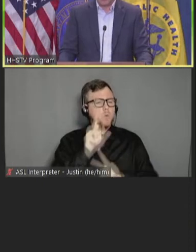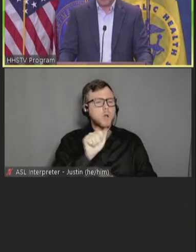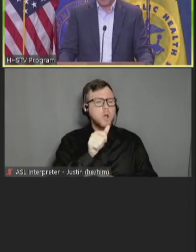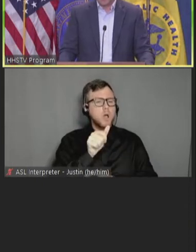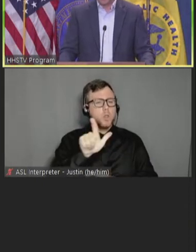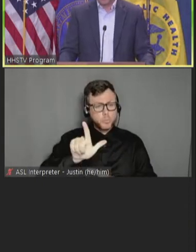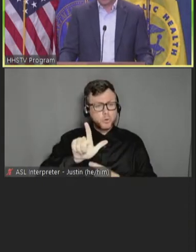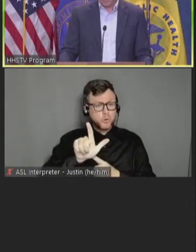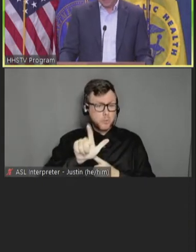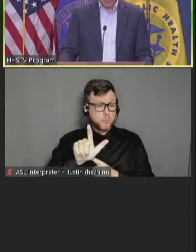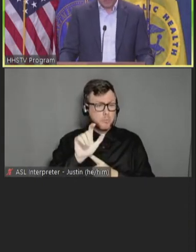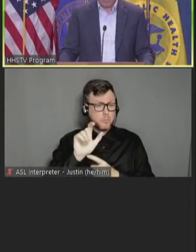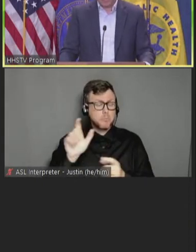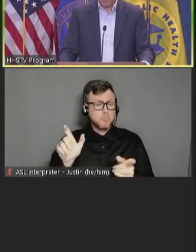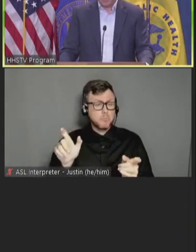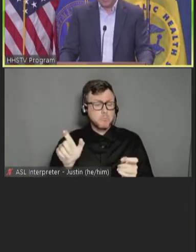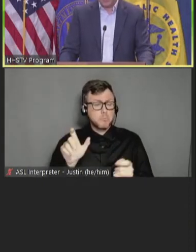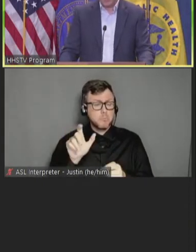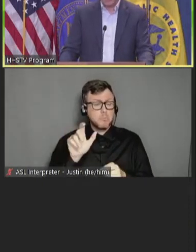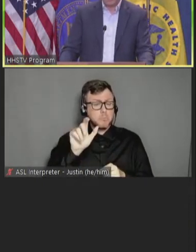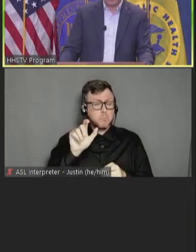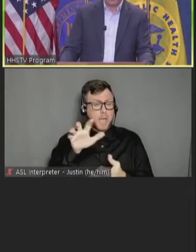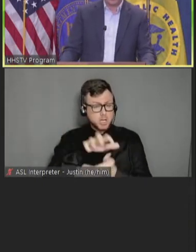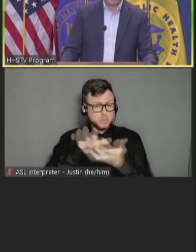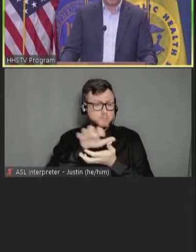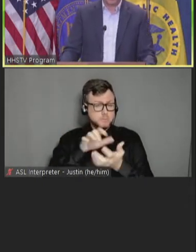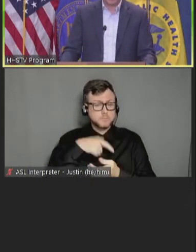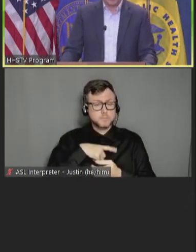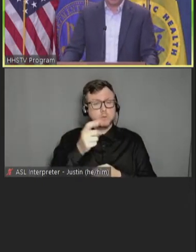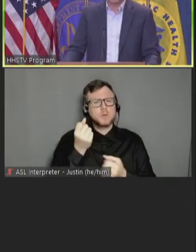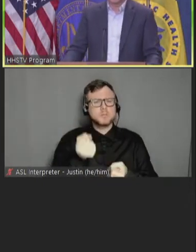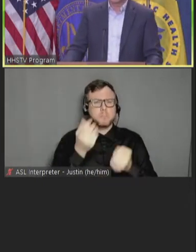there are many different criteria that you would take into account, for instance,